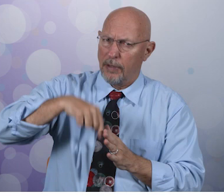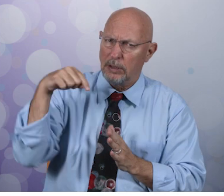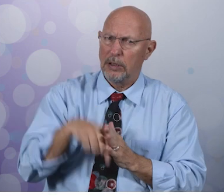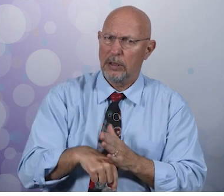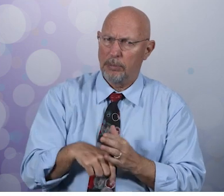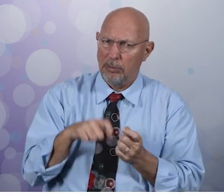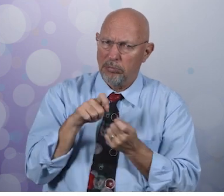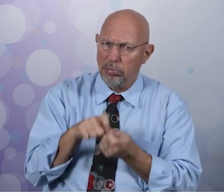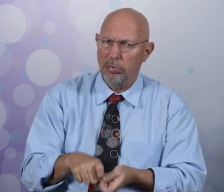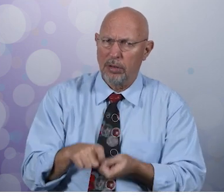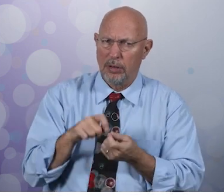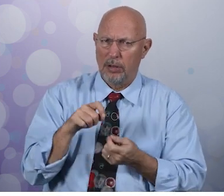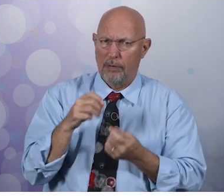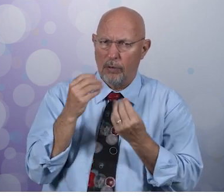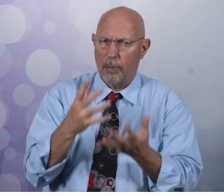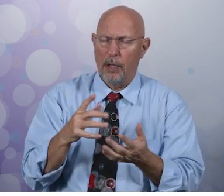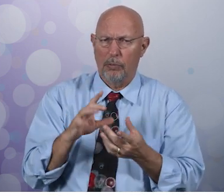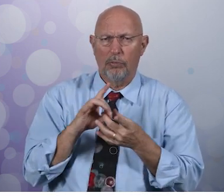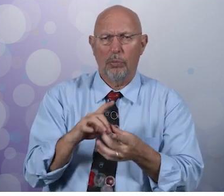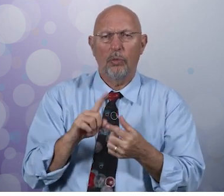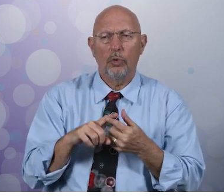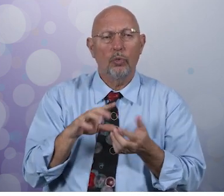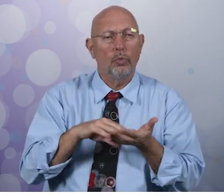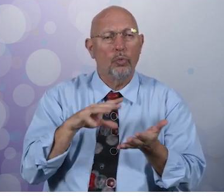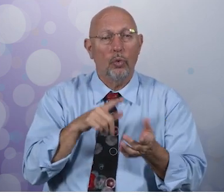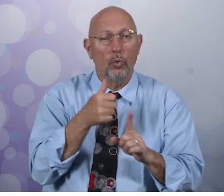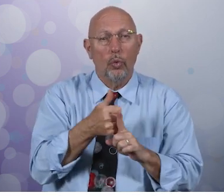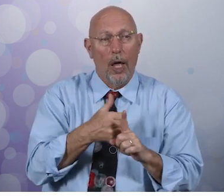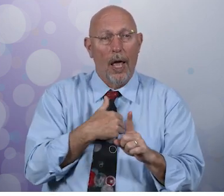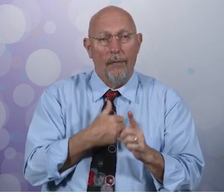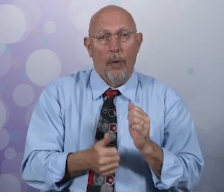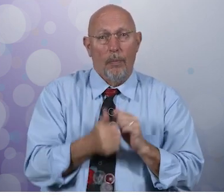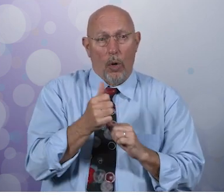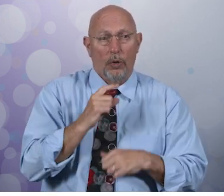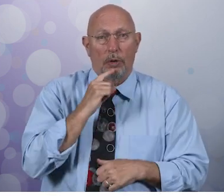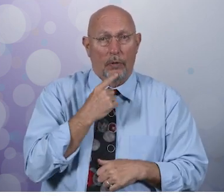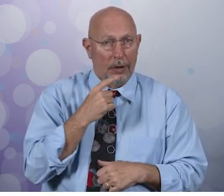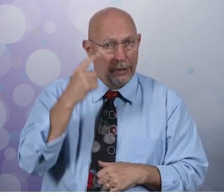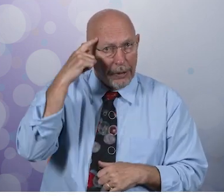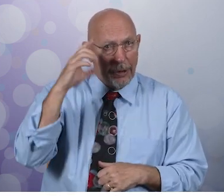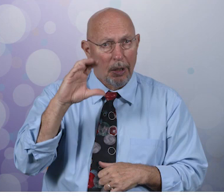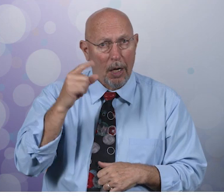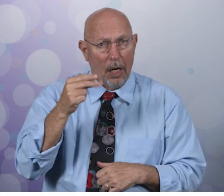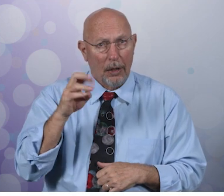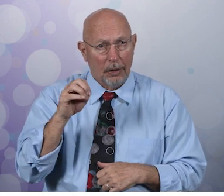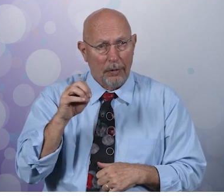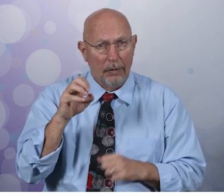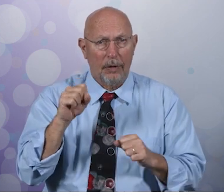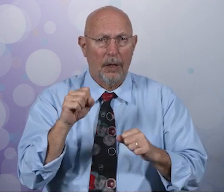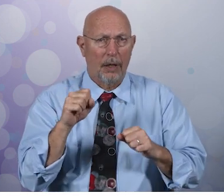about how students with the most significant cognitive disabilities can access state standards.